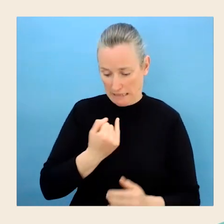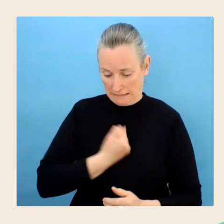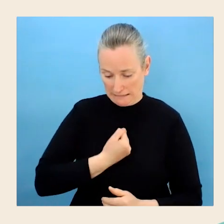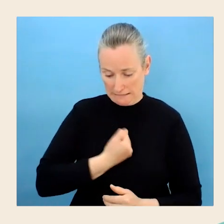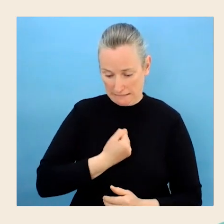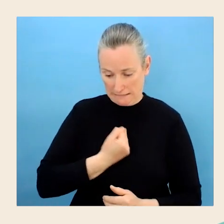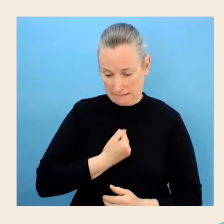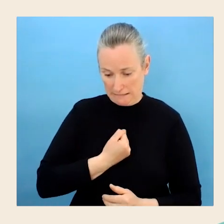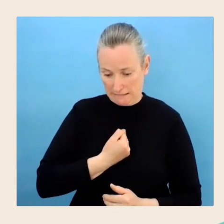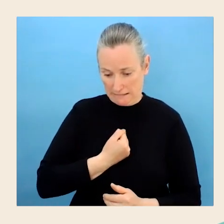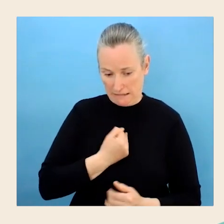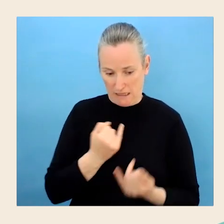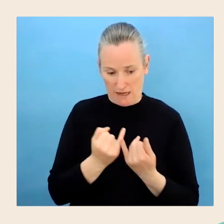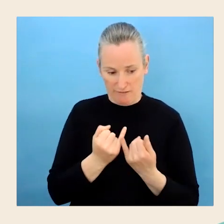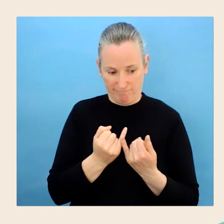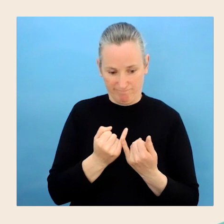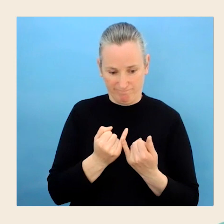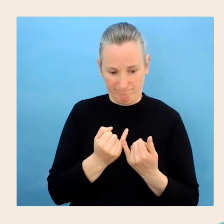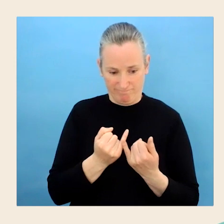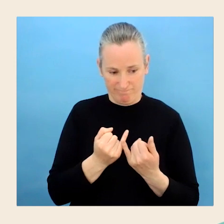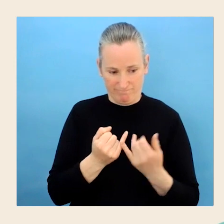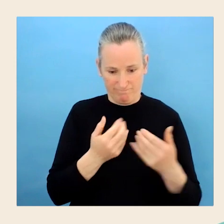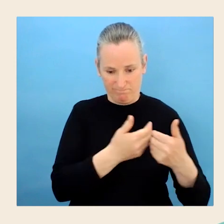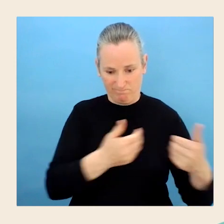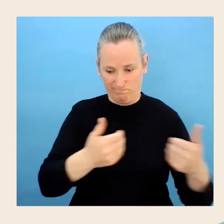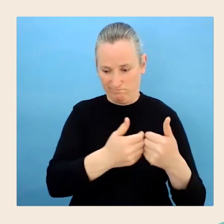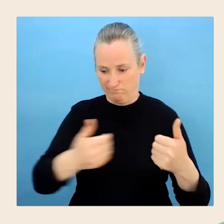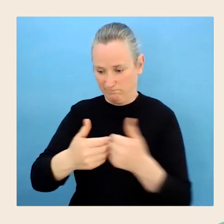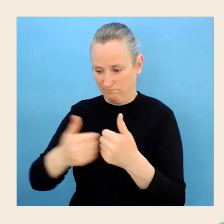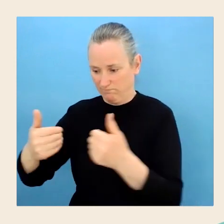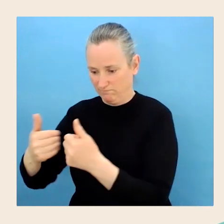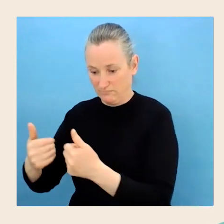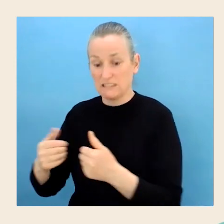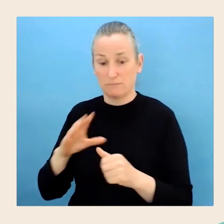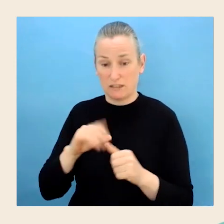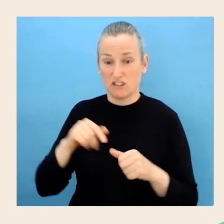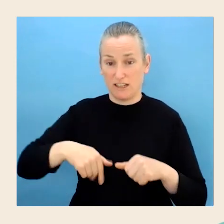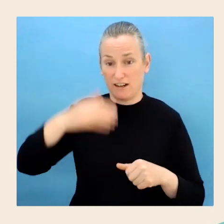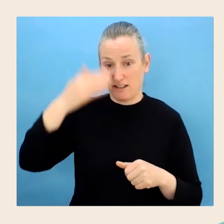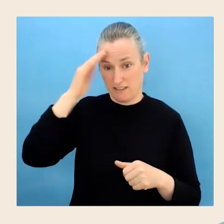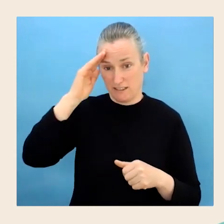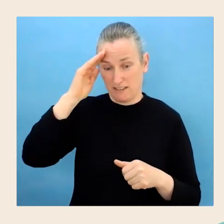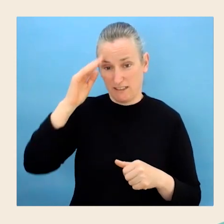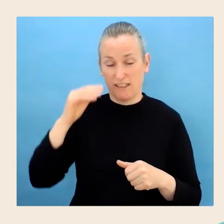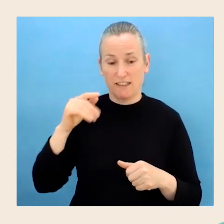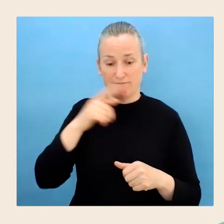And certainly in Ireland, culturally, we are behind in terms of the intersectionality of identities.